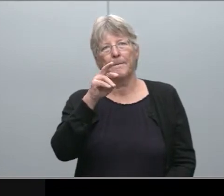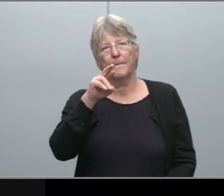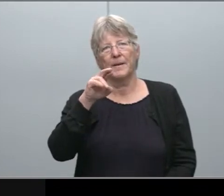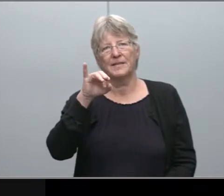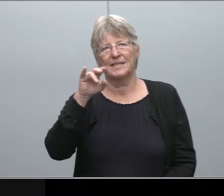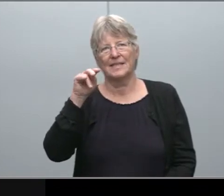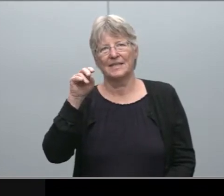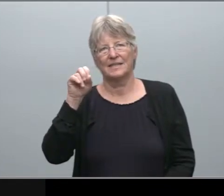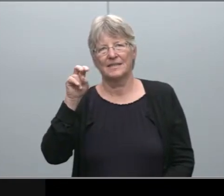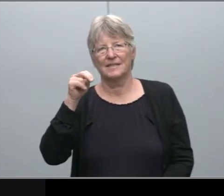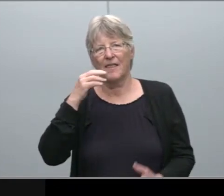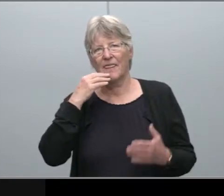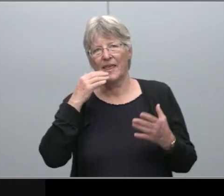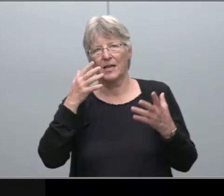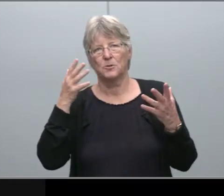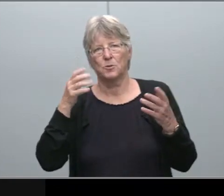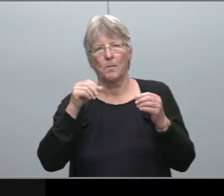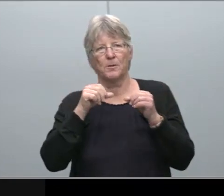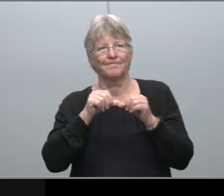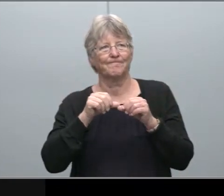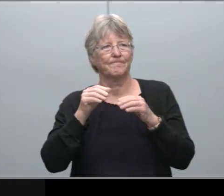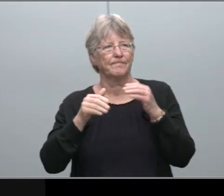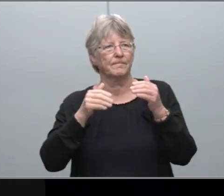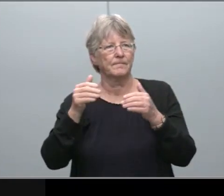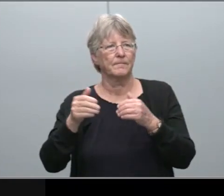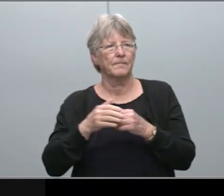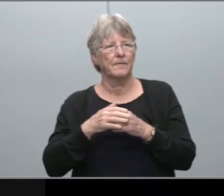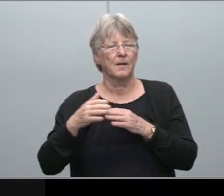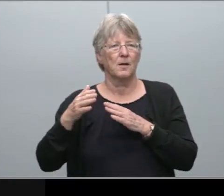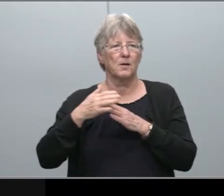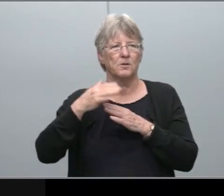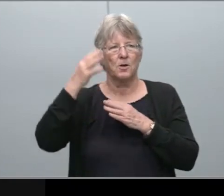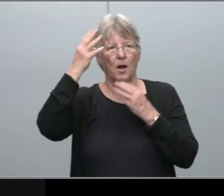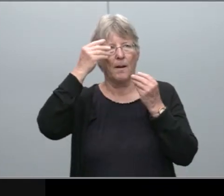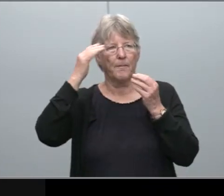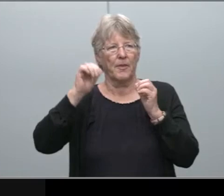I know that maybe at a board meeting,